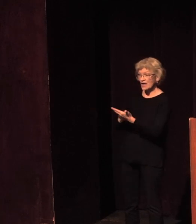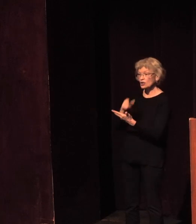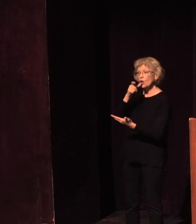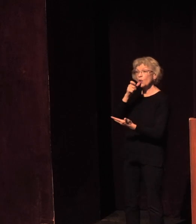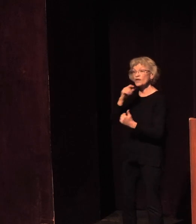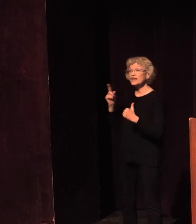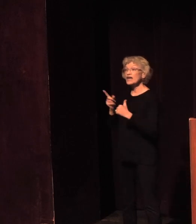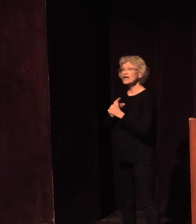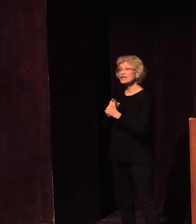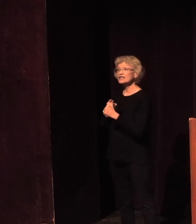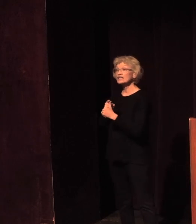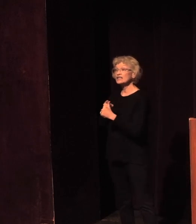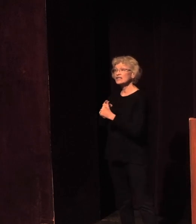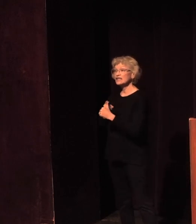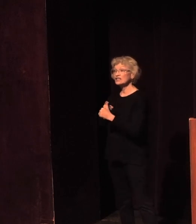Board of Trustees president Trustee